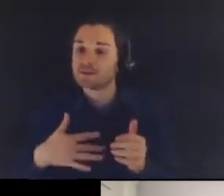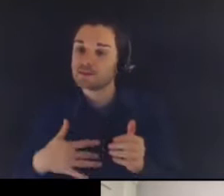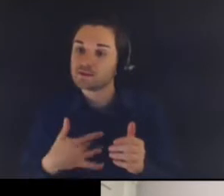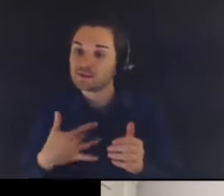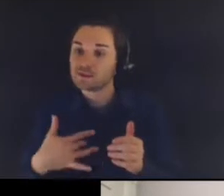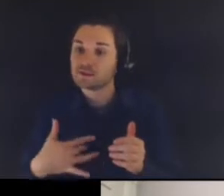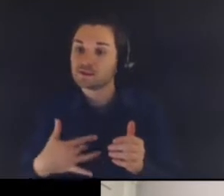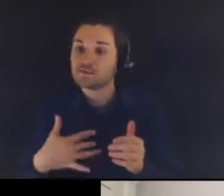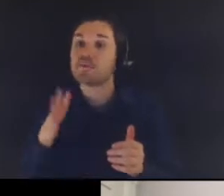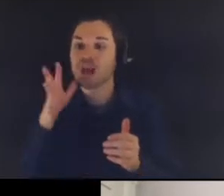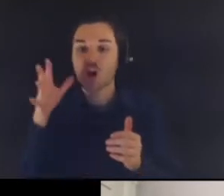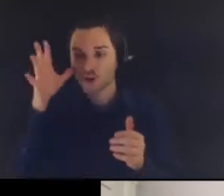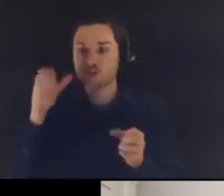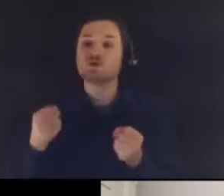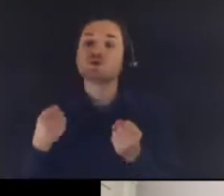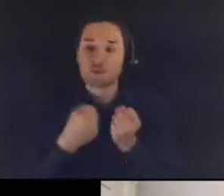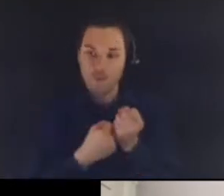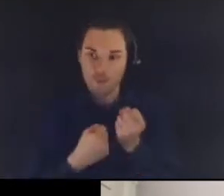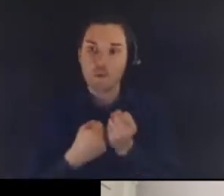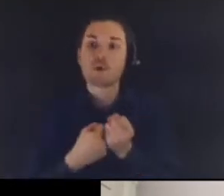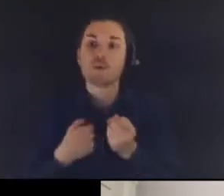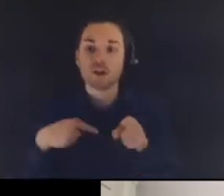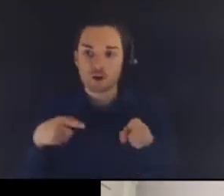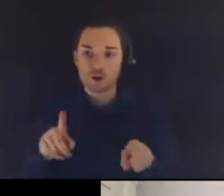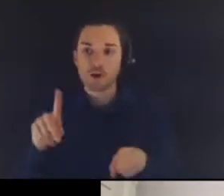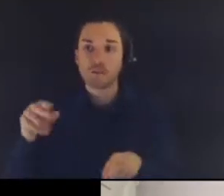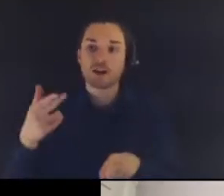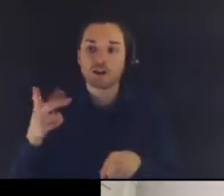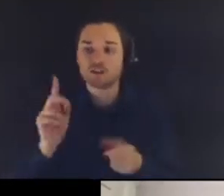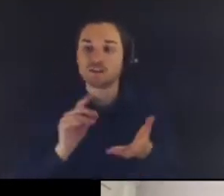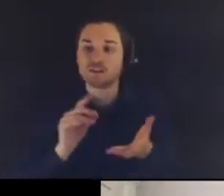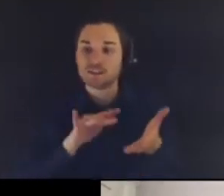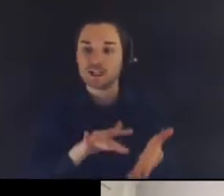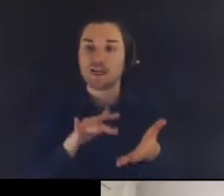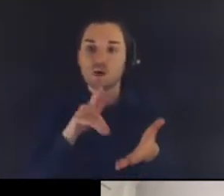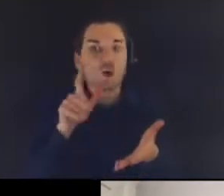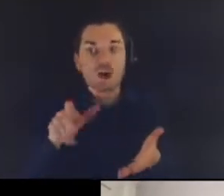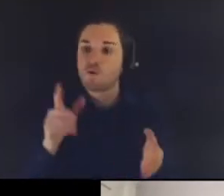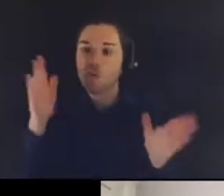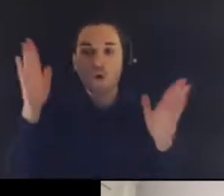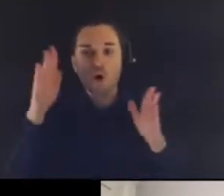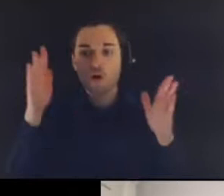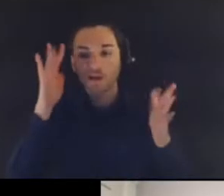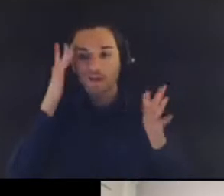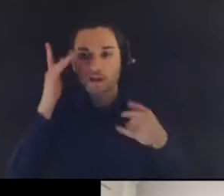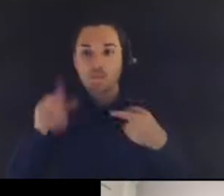is why I think it s really important to think about a community framework.